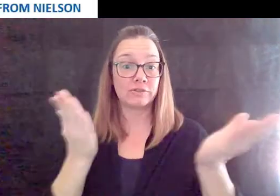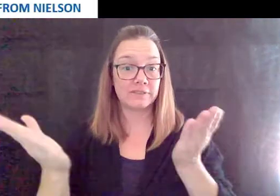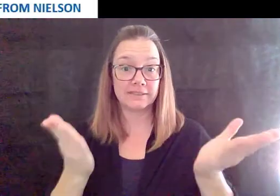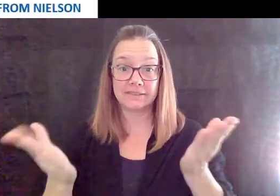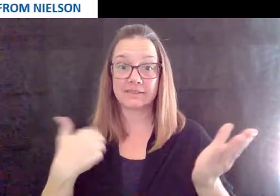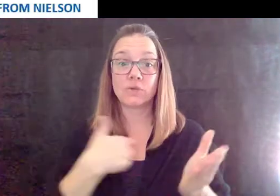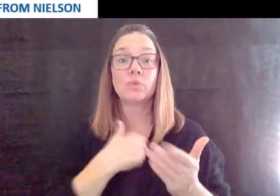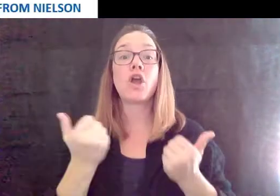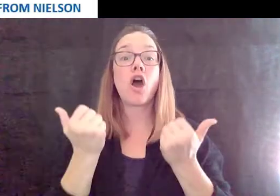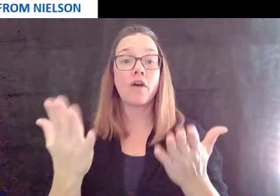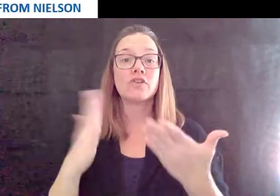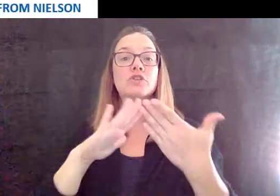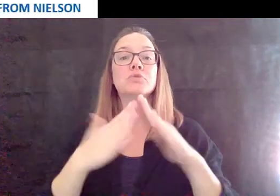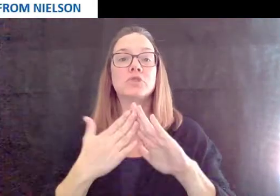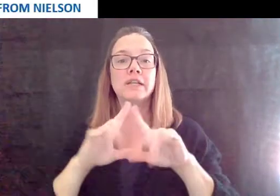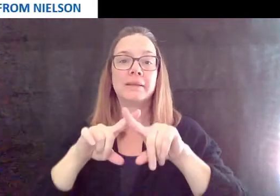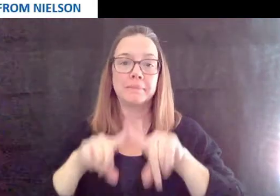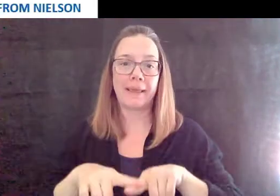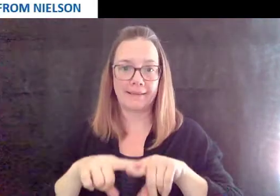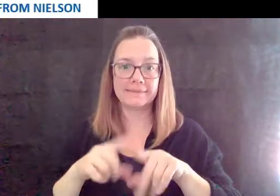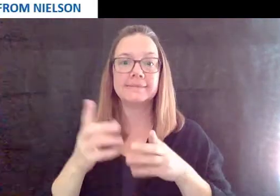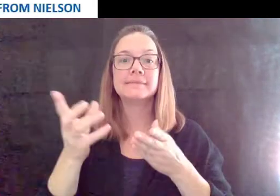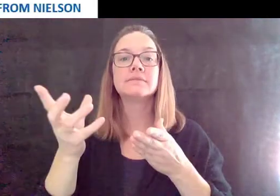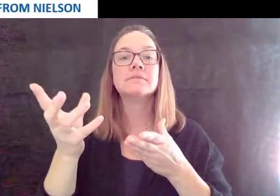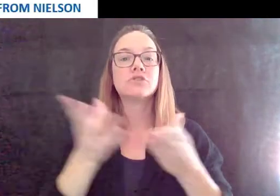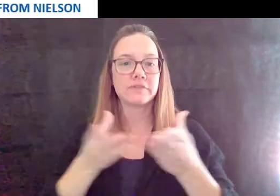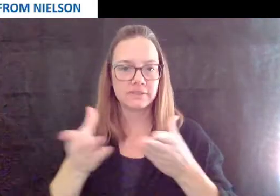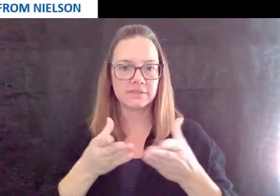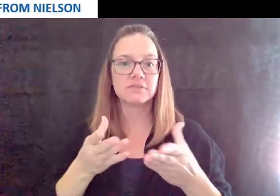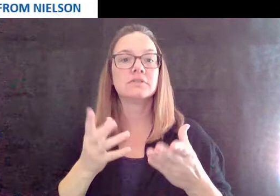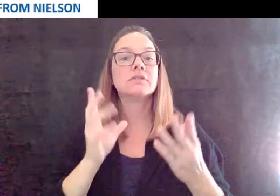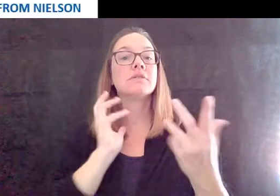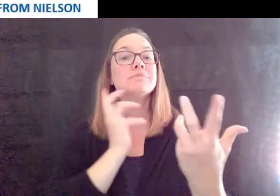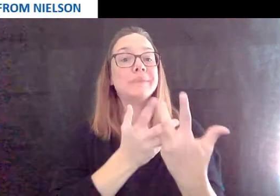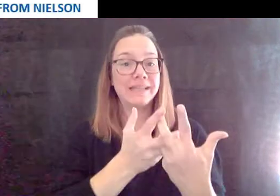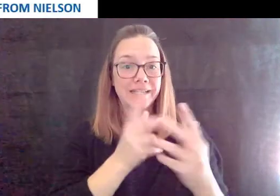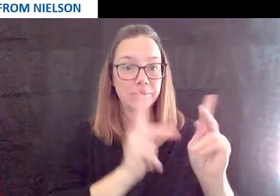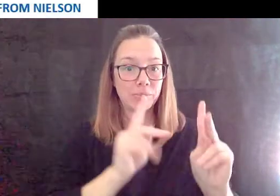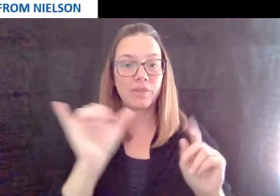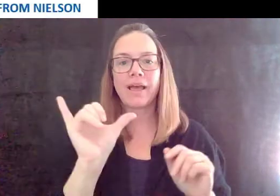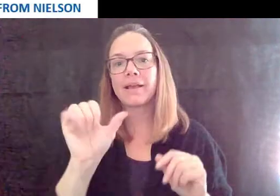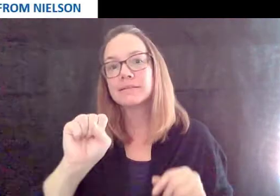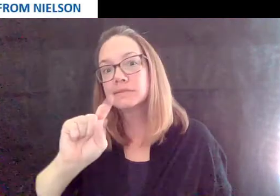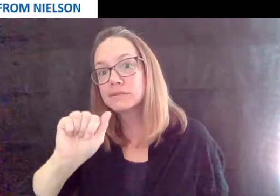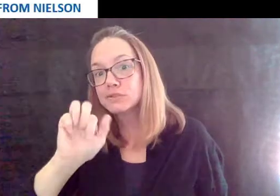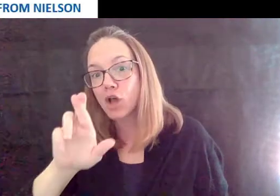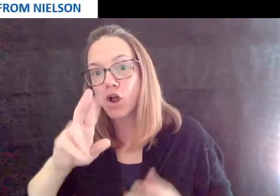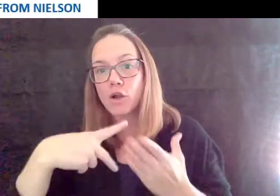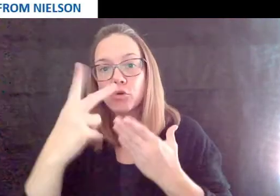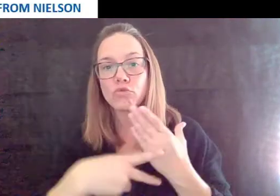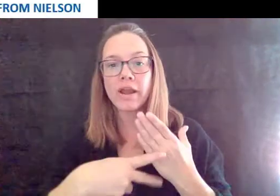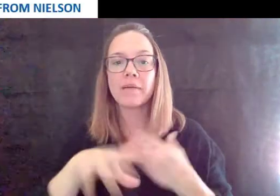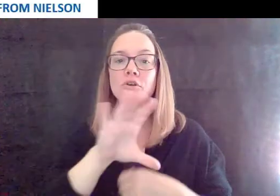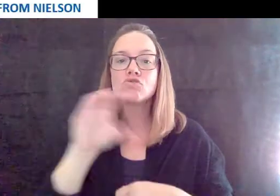we also offer community-based offerings. And we go meet people where they are with programs like Star and Co-responder,